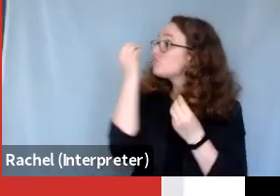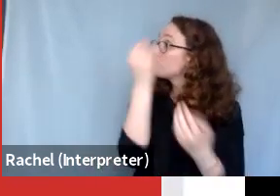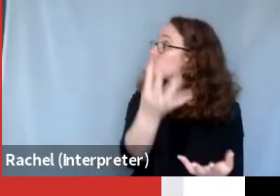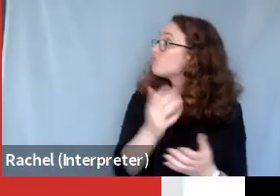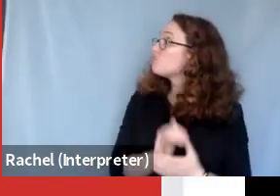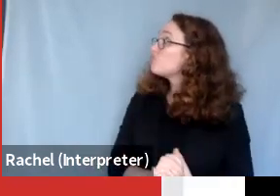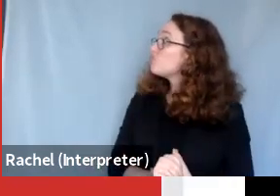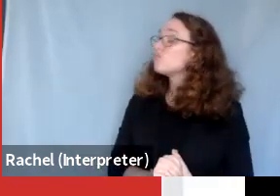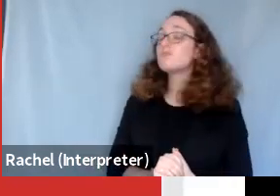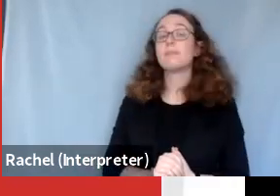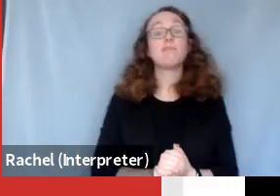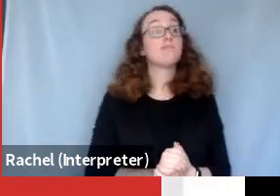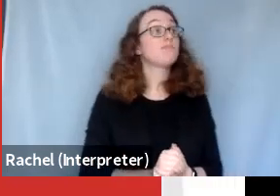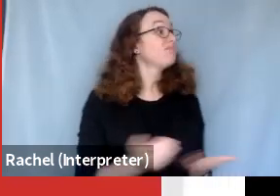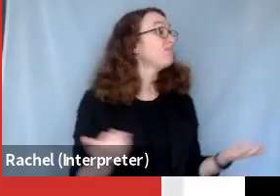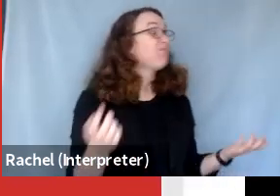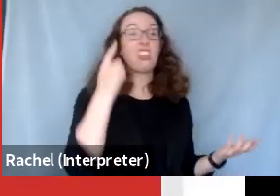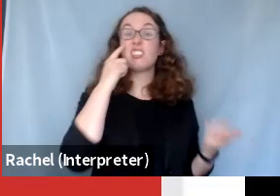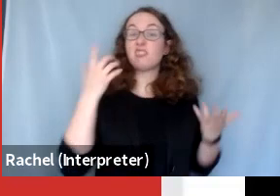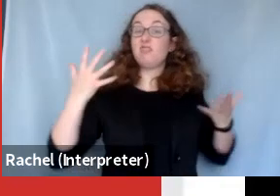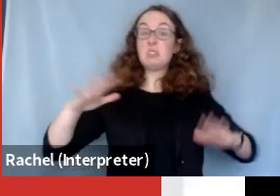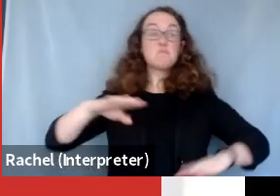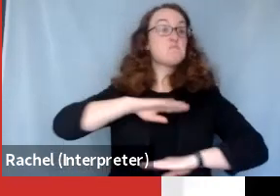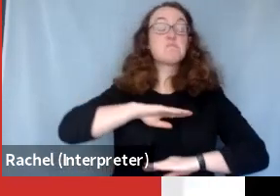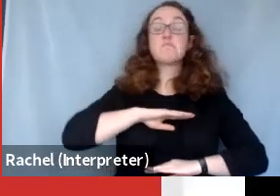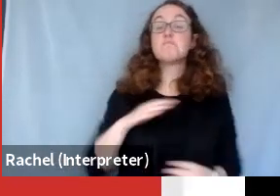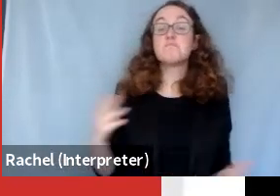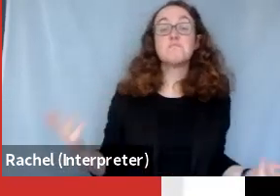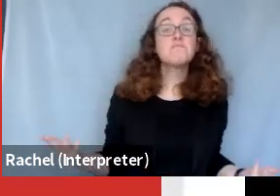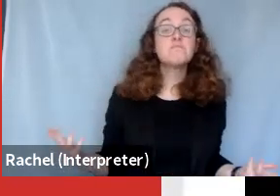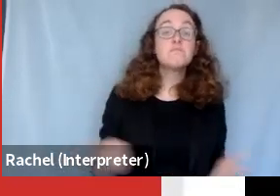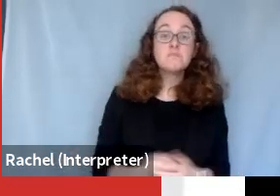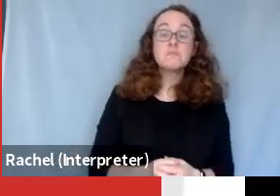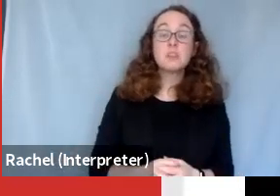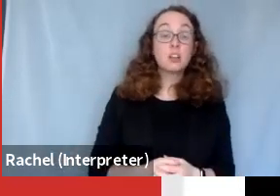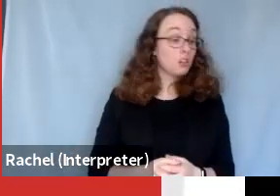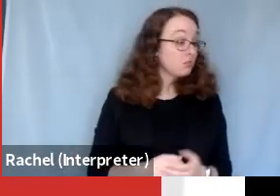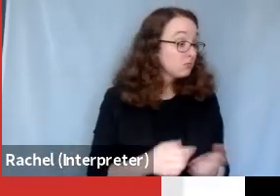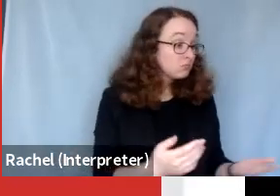I don't think so I think we covered it all. You know just emphasize anybody has any questions we're here for you.